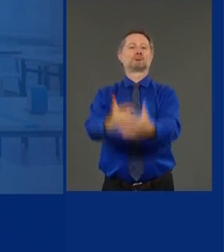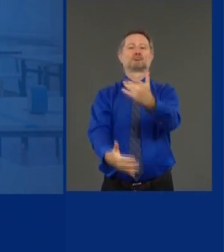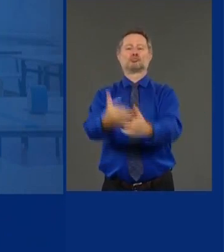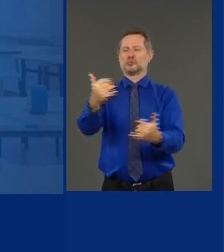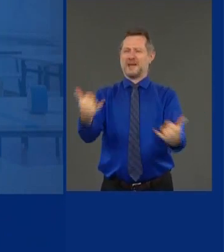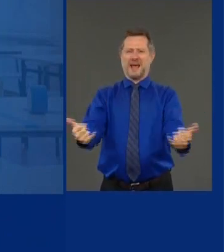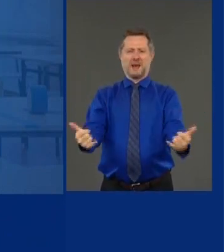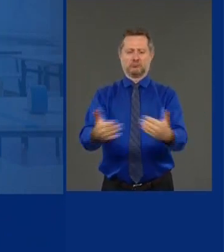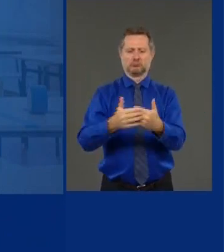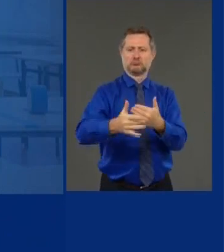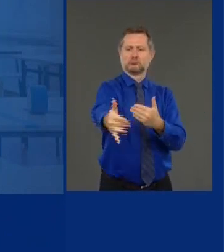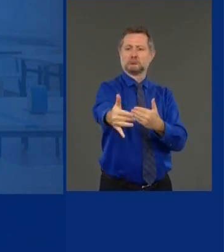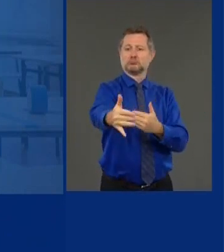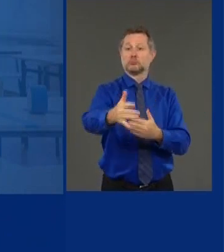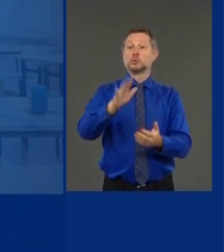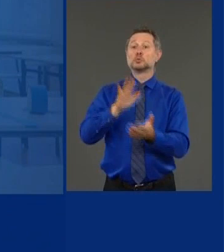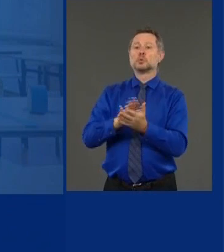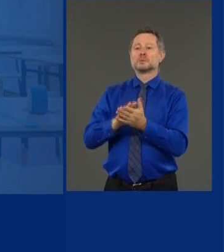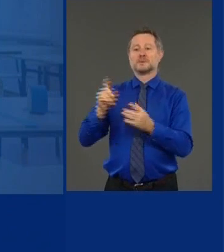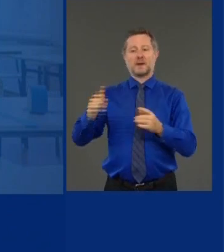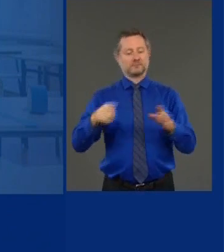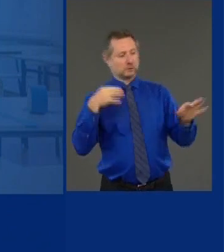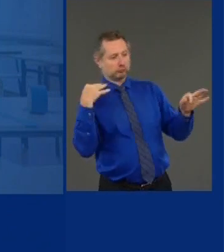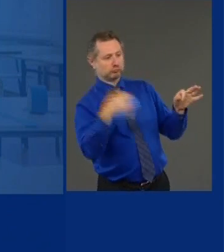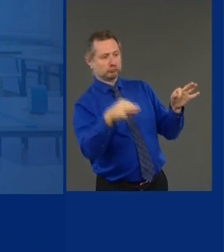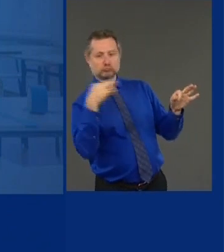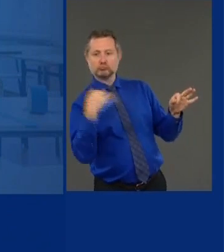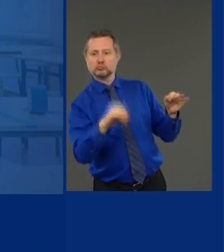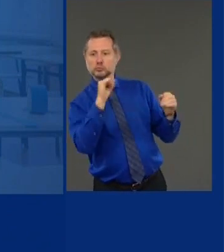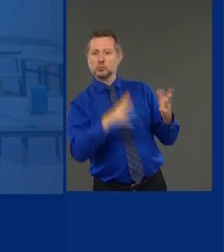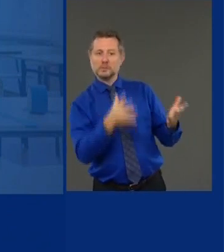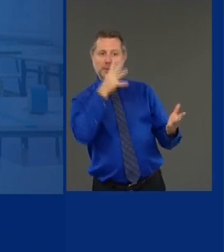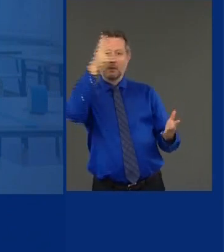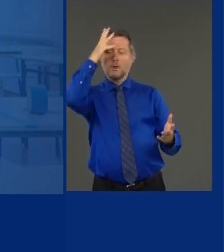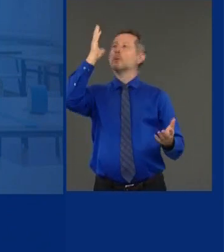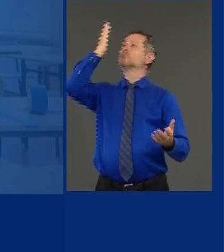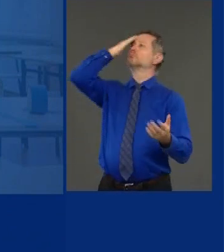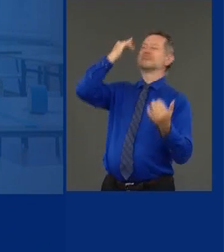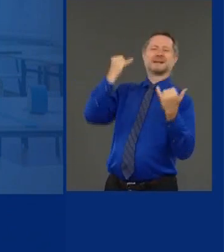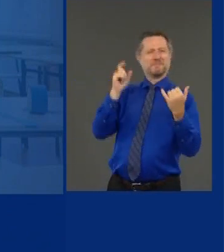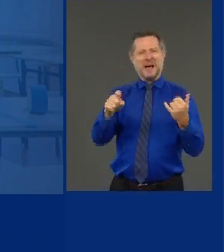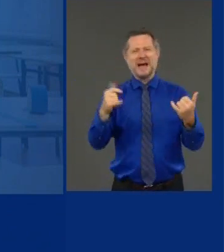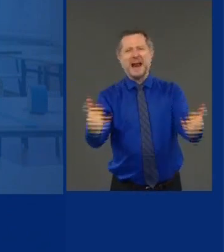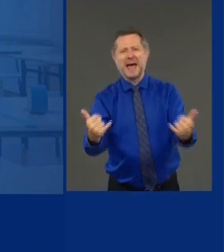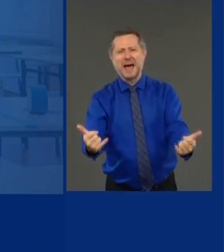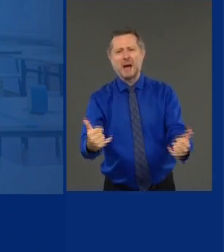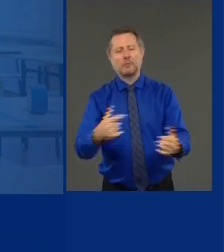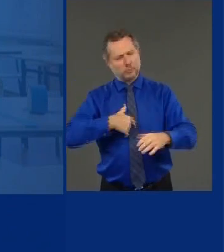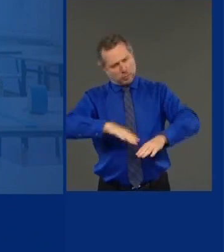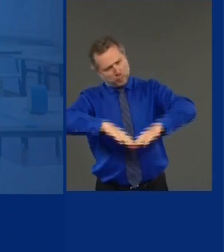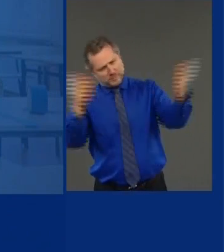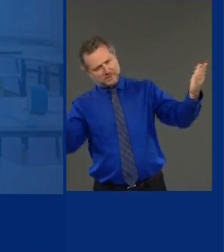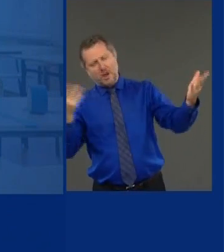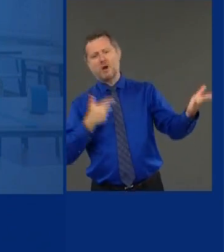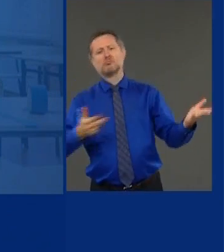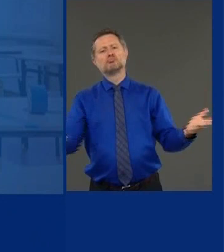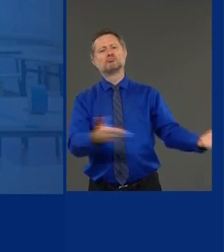I ENCOURAGE EVERY SCHOOL DISTRICT, SET UP A DISCUSSION ROOM NOW. START EXPLAINING TO THE PARENTS